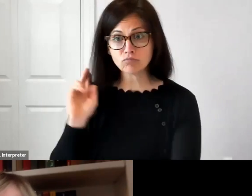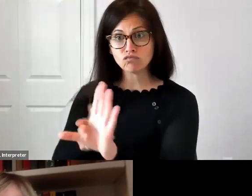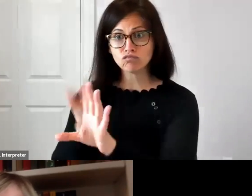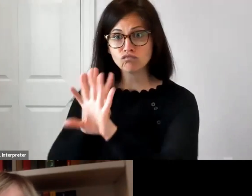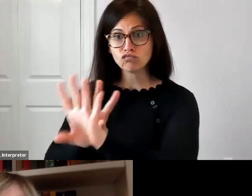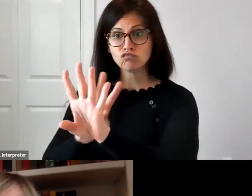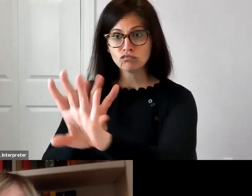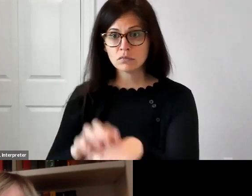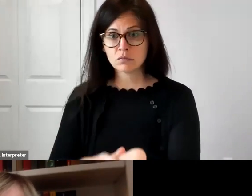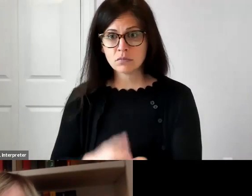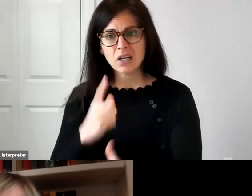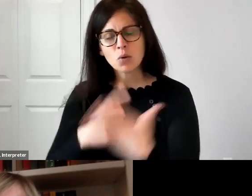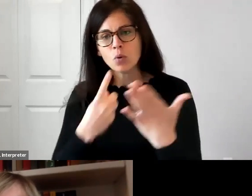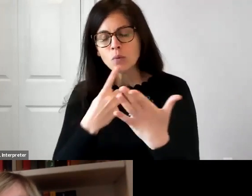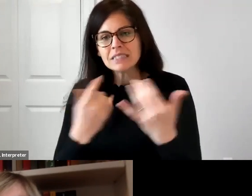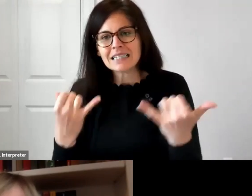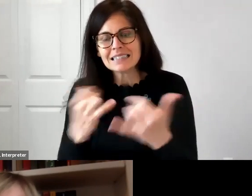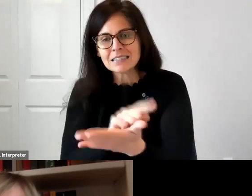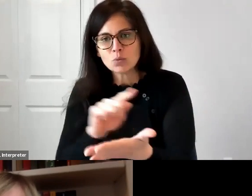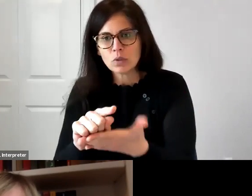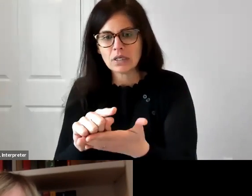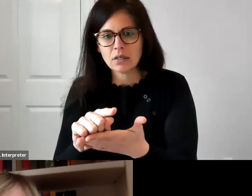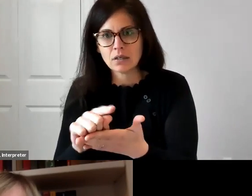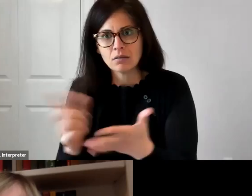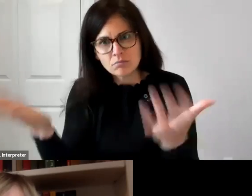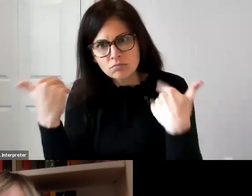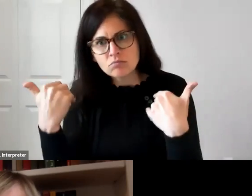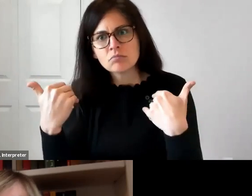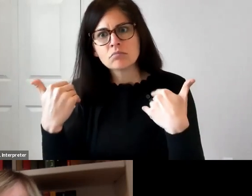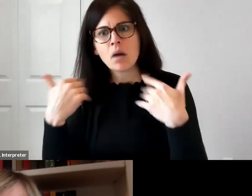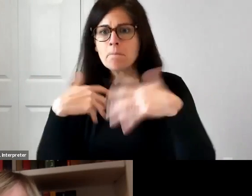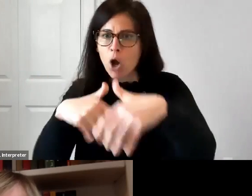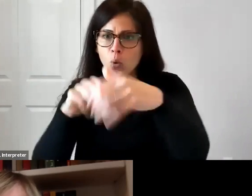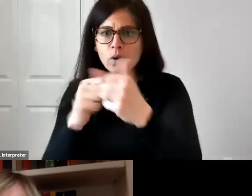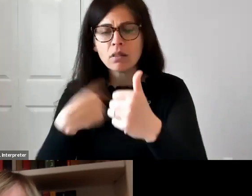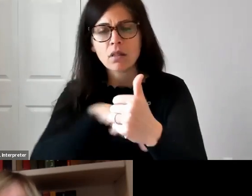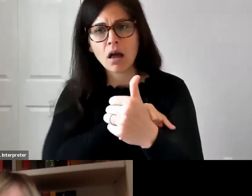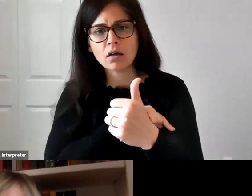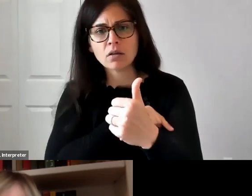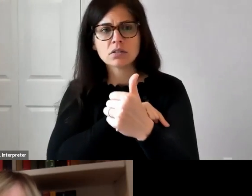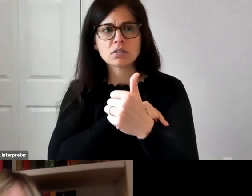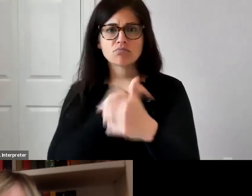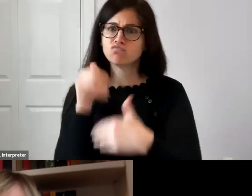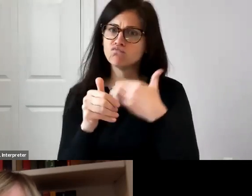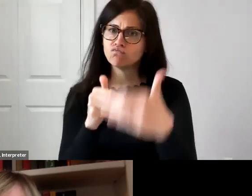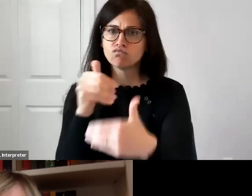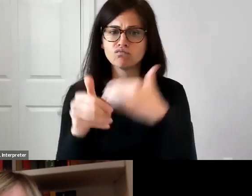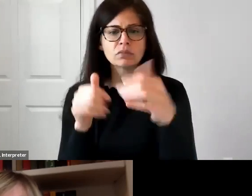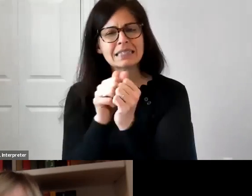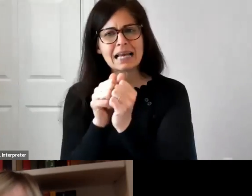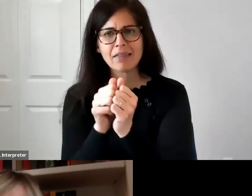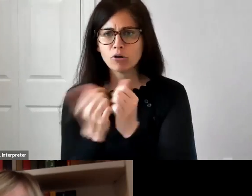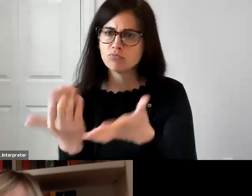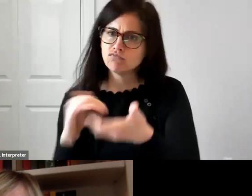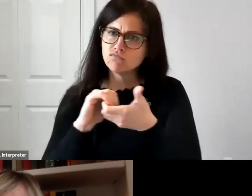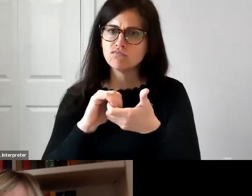that we're saying this week. March with us. One step at a time, we can do this together. You're doing it.